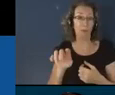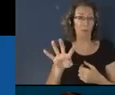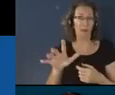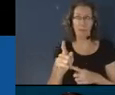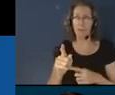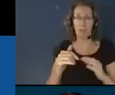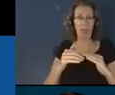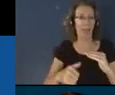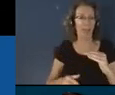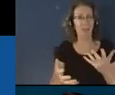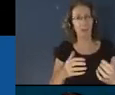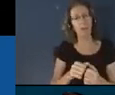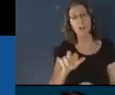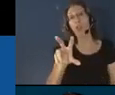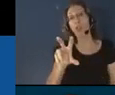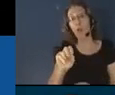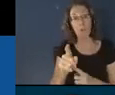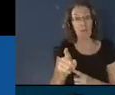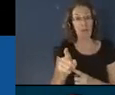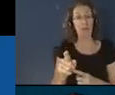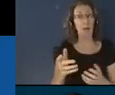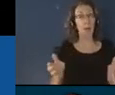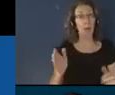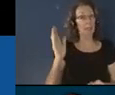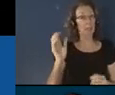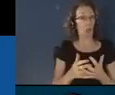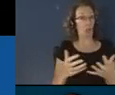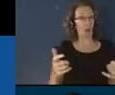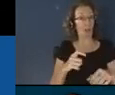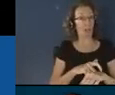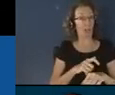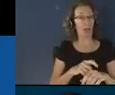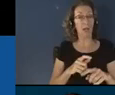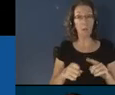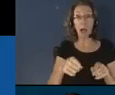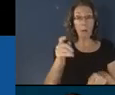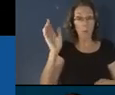probably like 30 minutes. It may seem like a lot but actually when you're presenting it's better